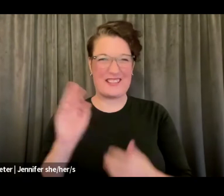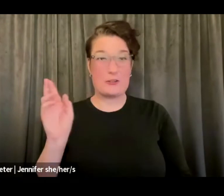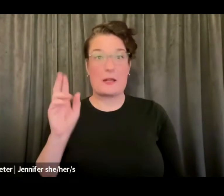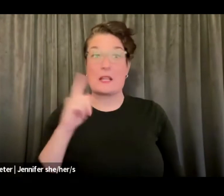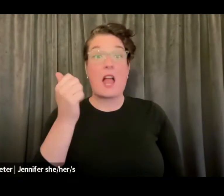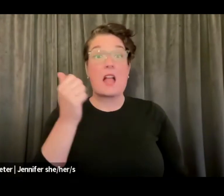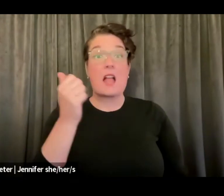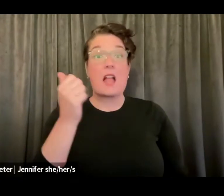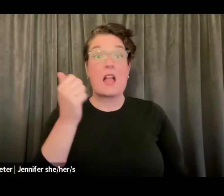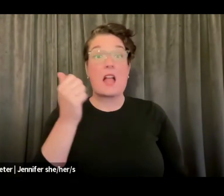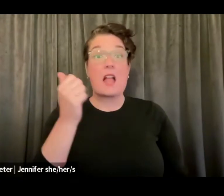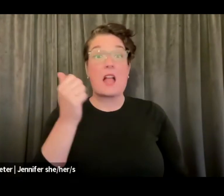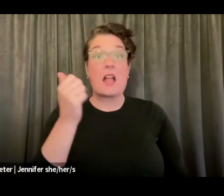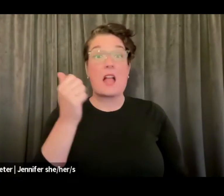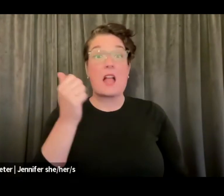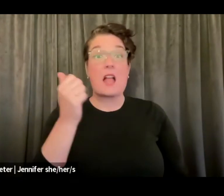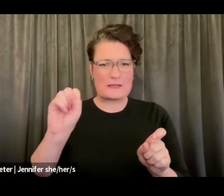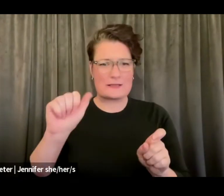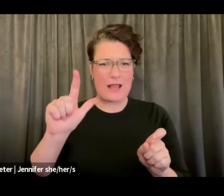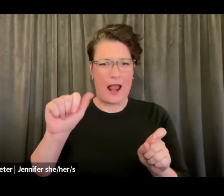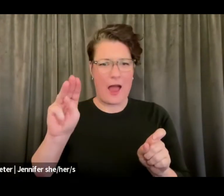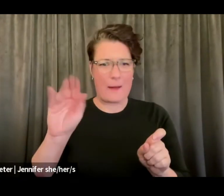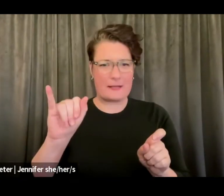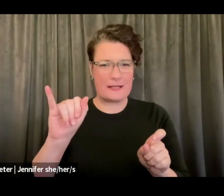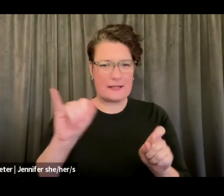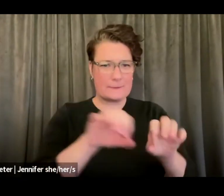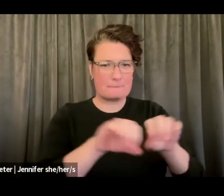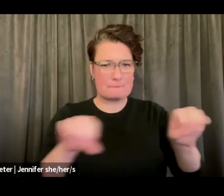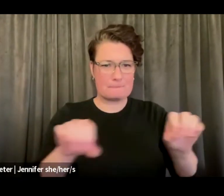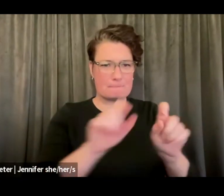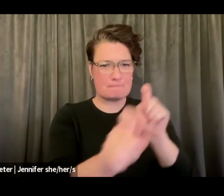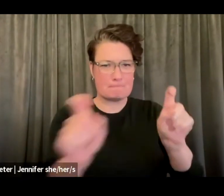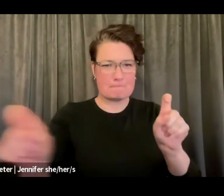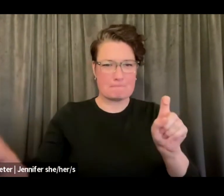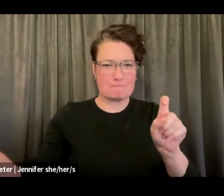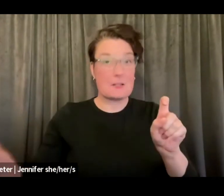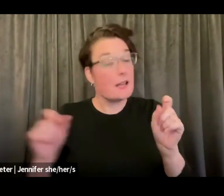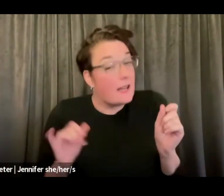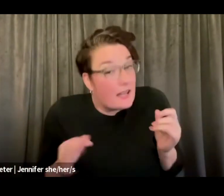Rebekah: Everybody gets their own salami Lukaza: I love this